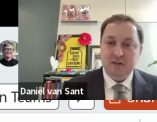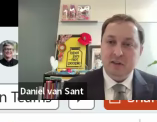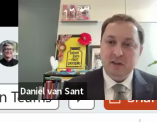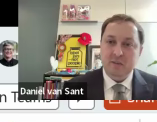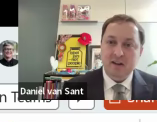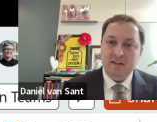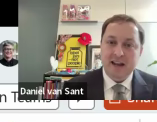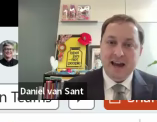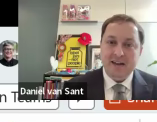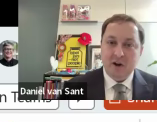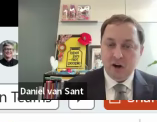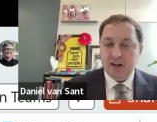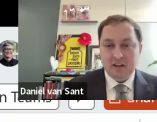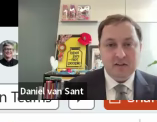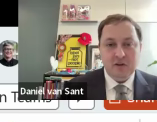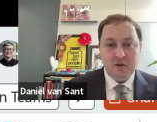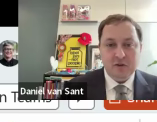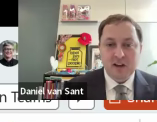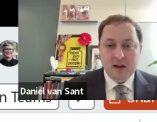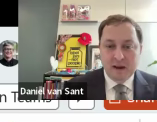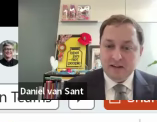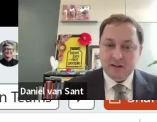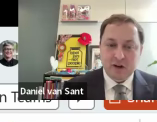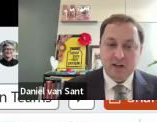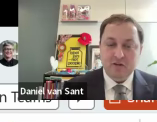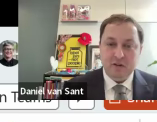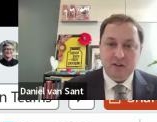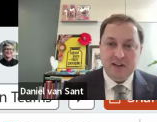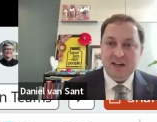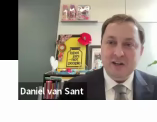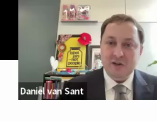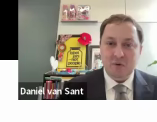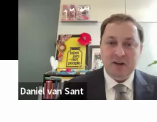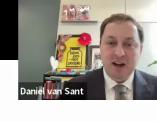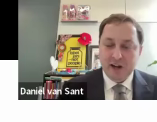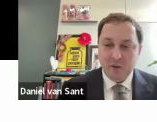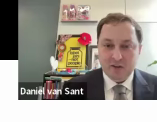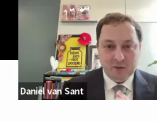of disability policy at the Harkin Institute, based at Drake University in Des Moines, Iowa.